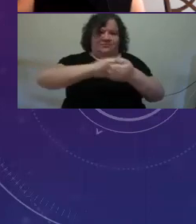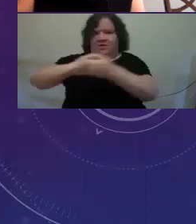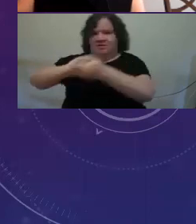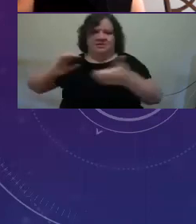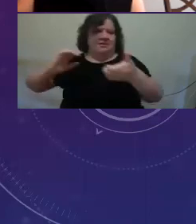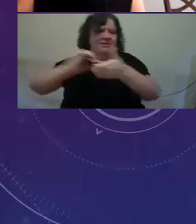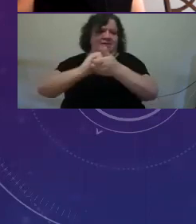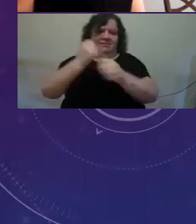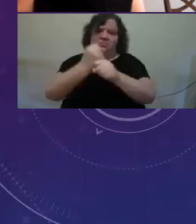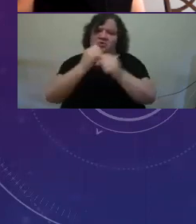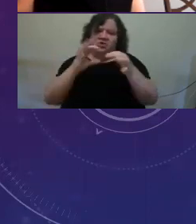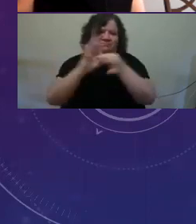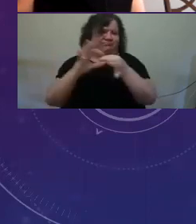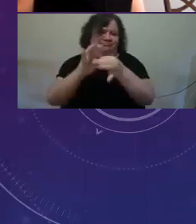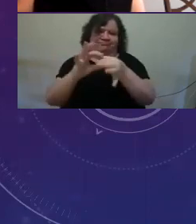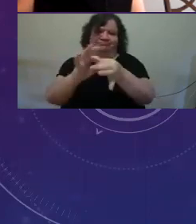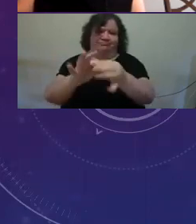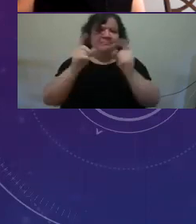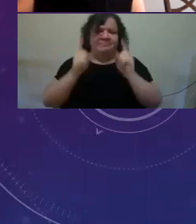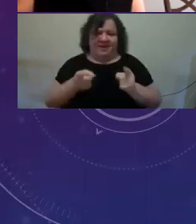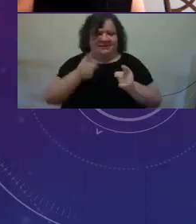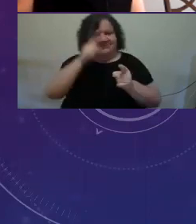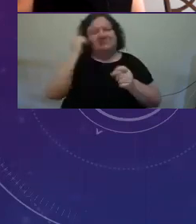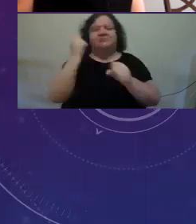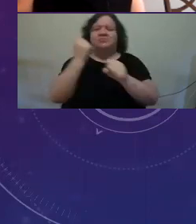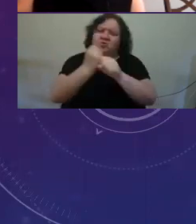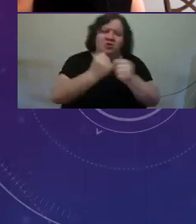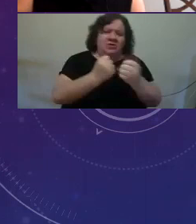how they can communicate with each other but these two organizations are the ones